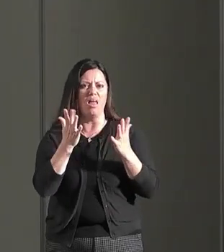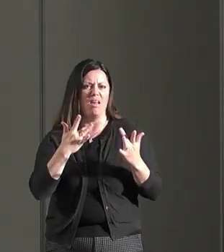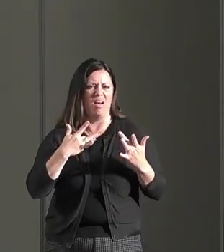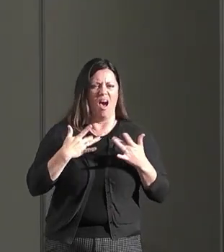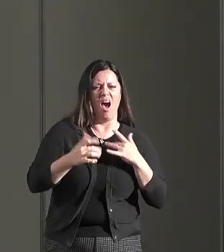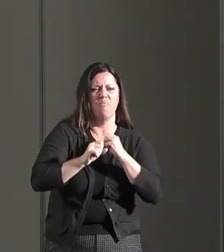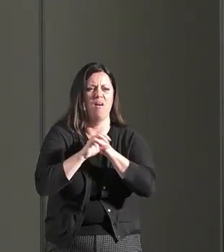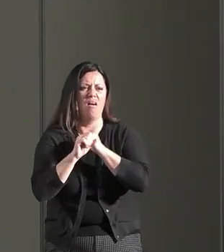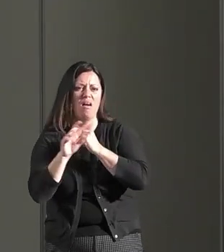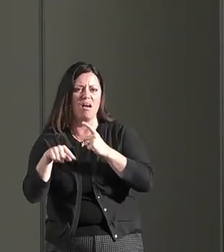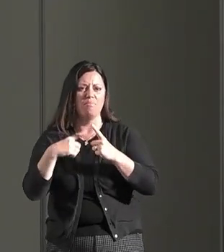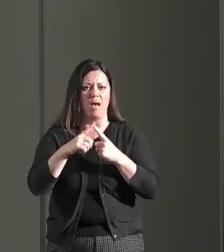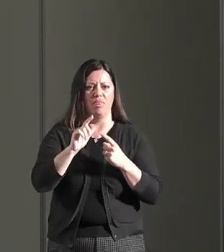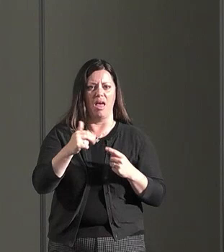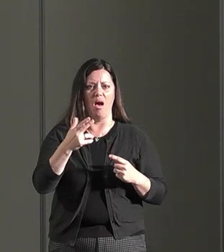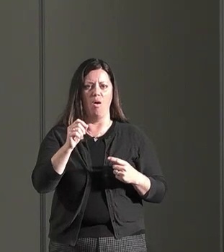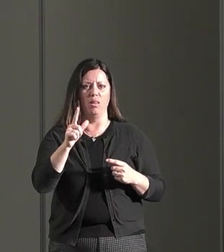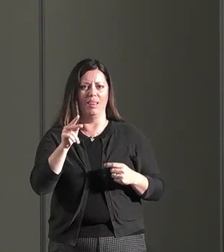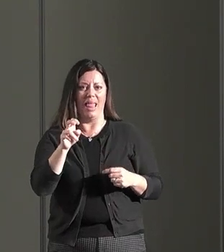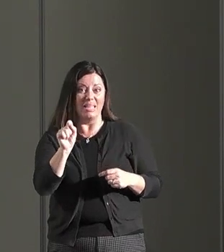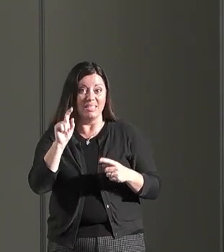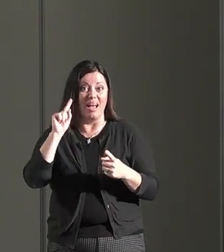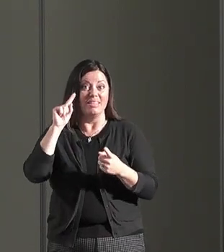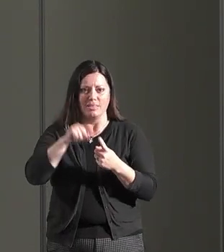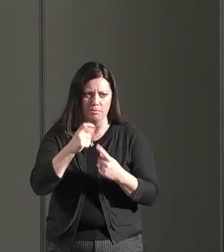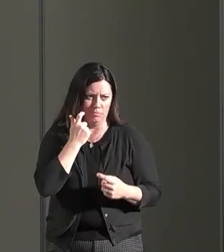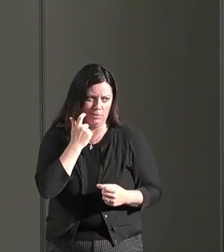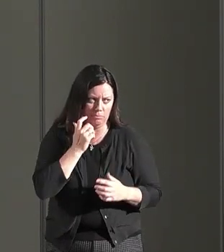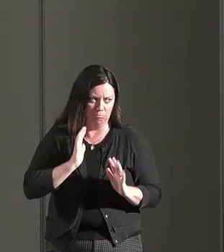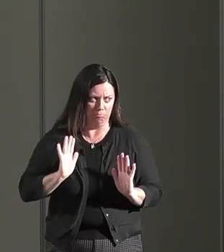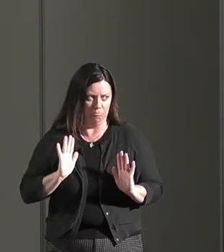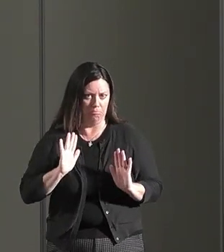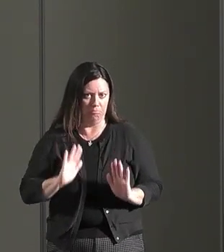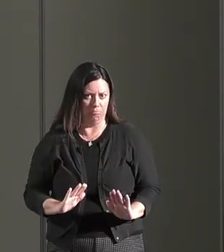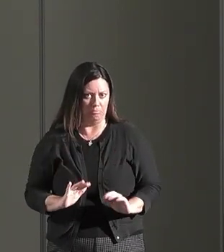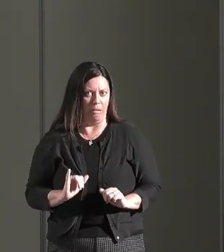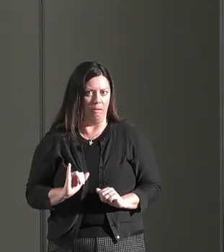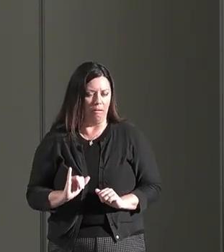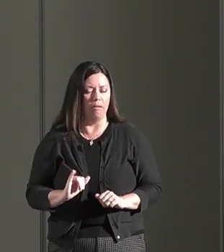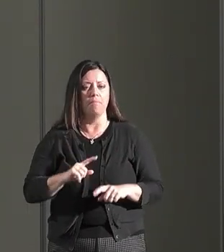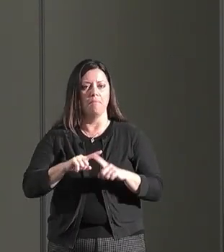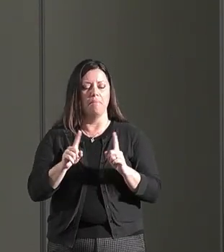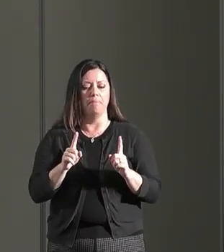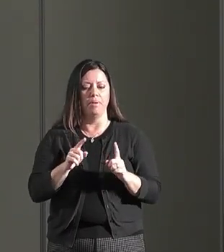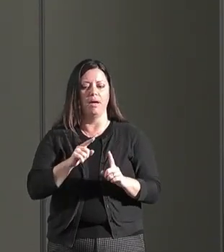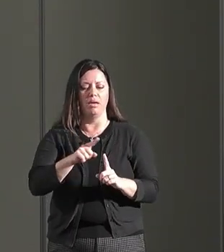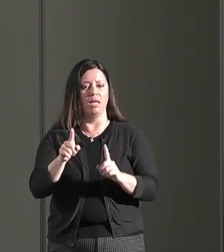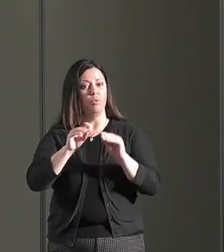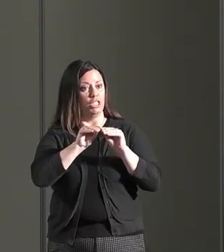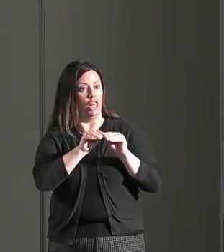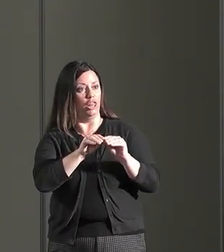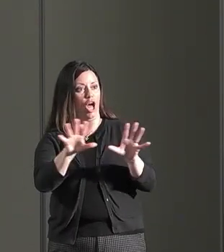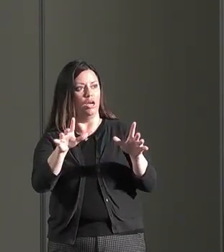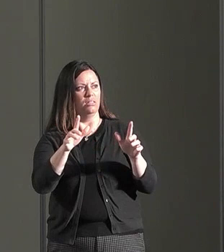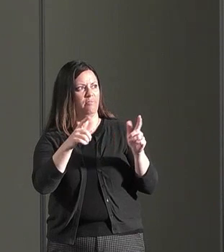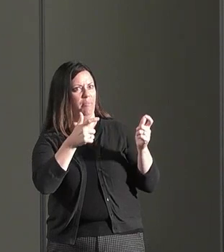hearing low lens until very recently but although it was launched by such a big companies as